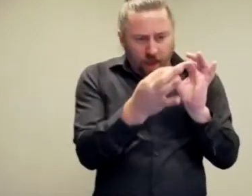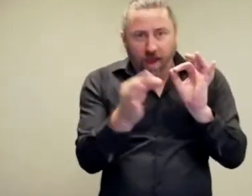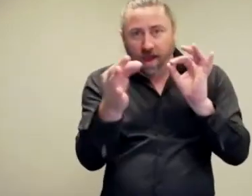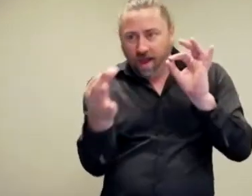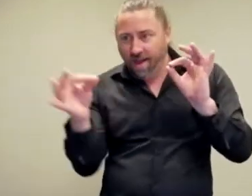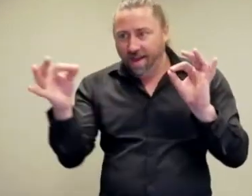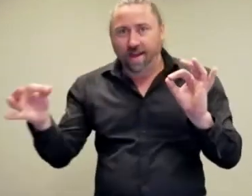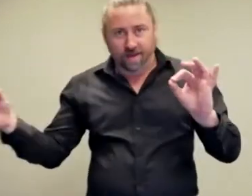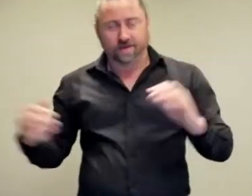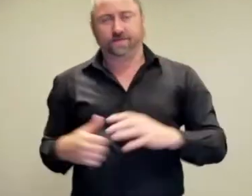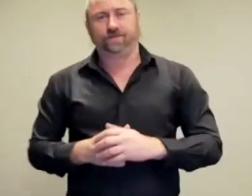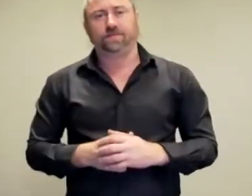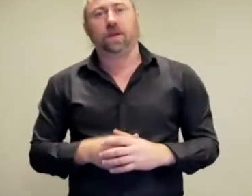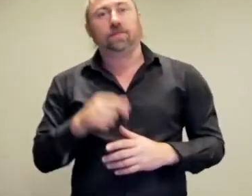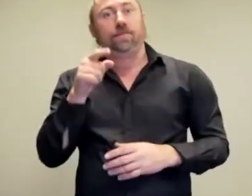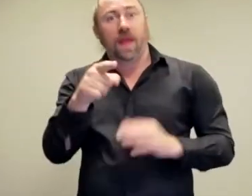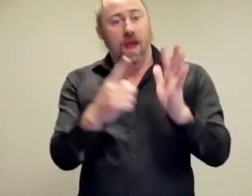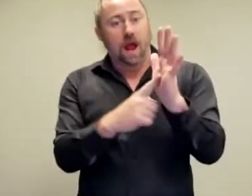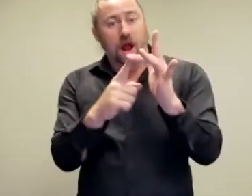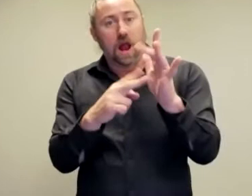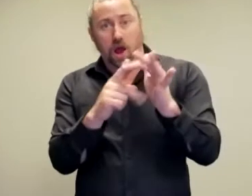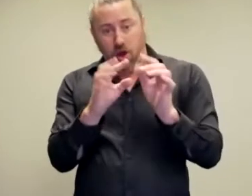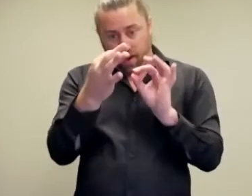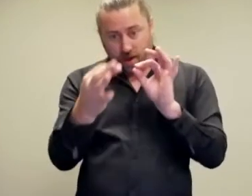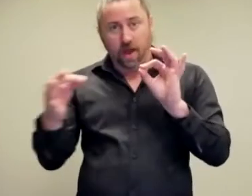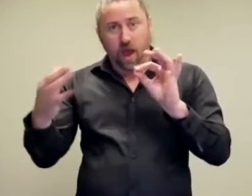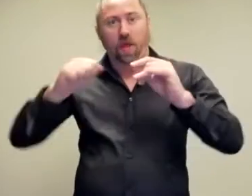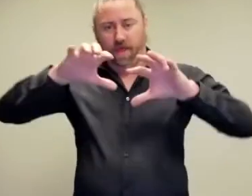The characteristic of the line combined with the form of the stone